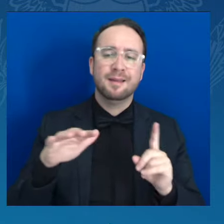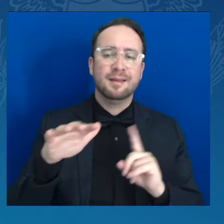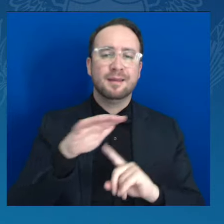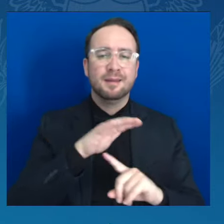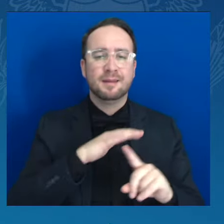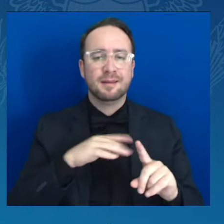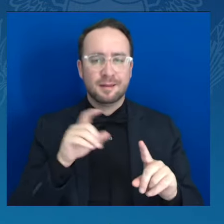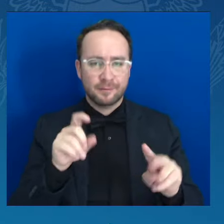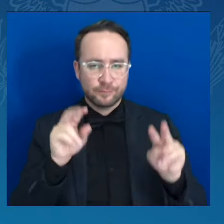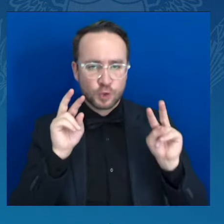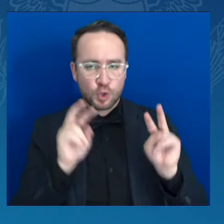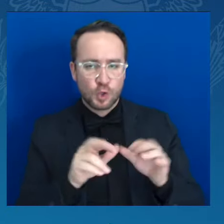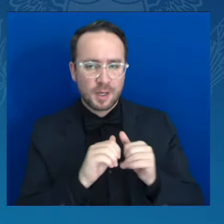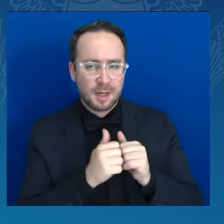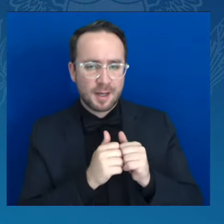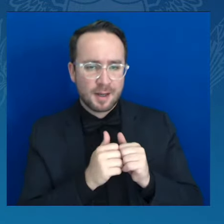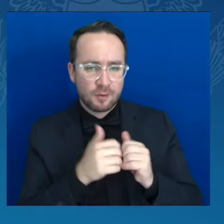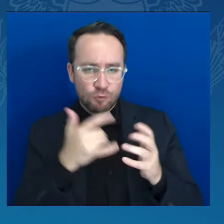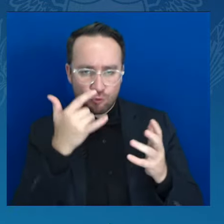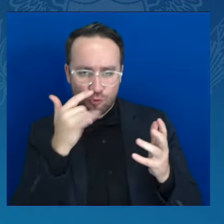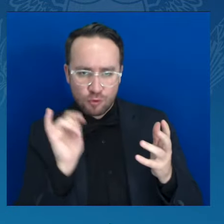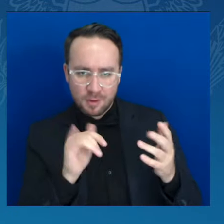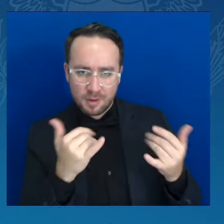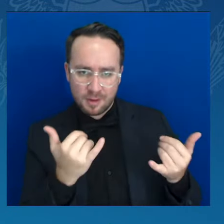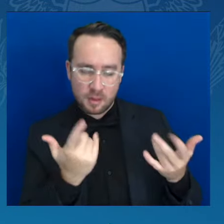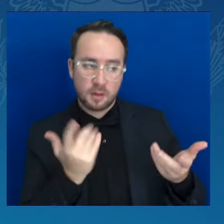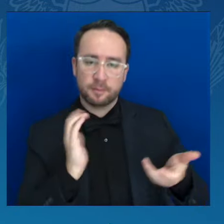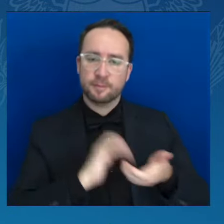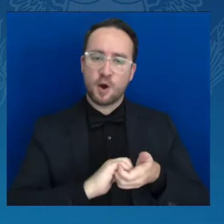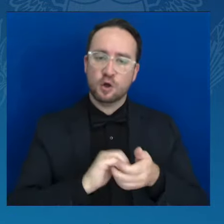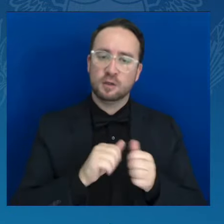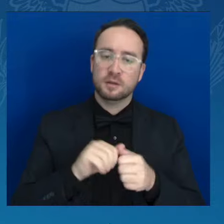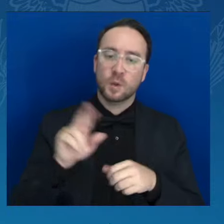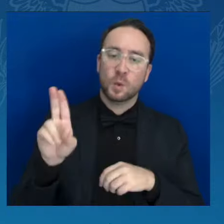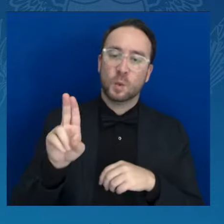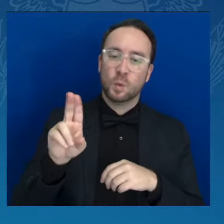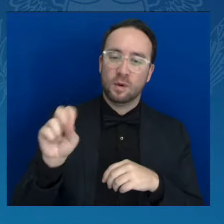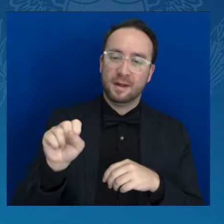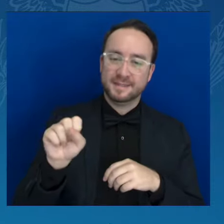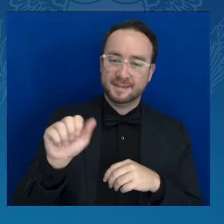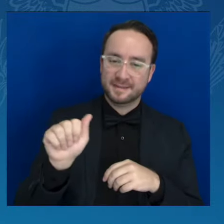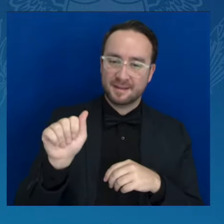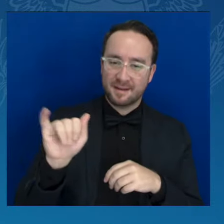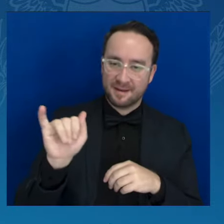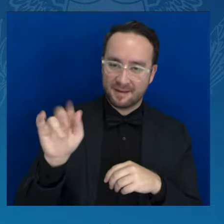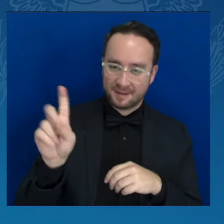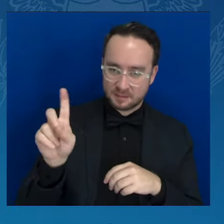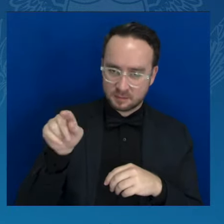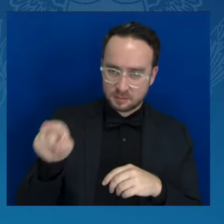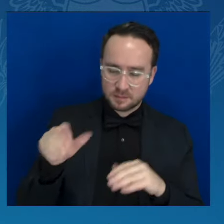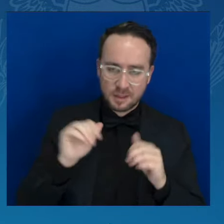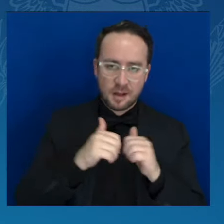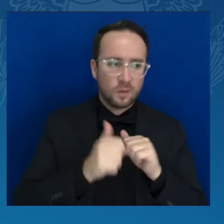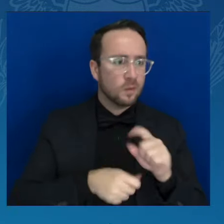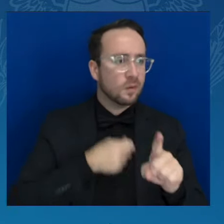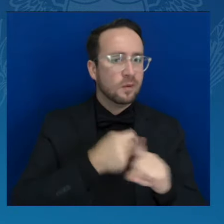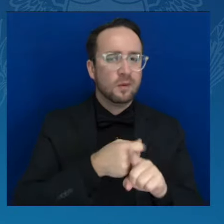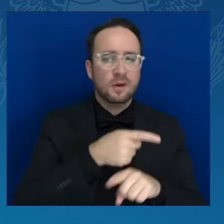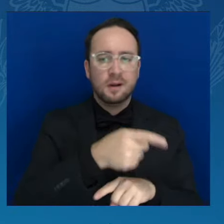And we're making this data available throughout the world. We made a special stride forward in that this year